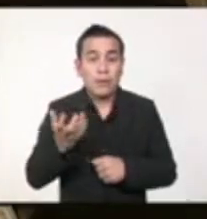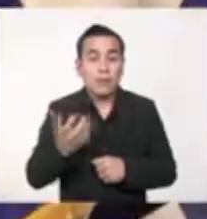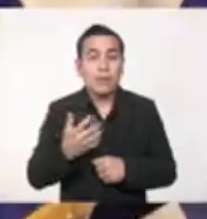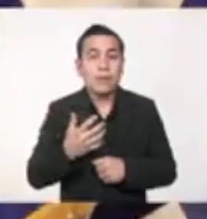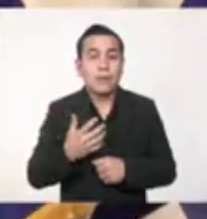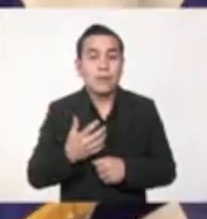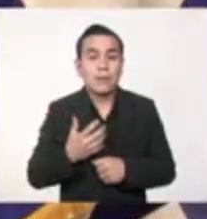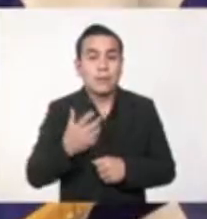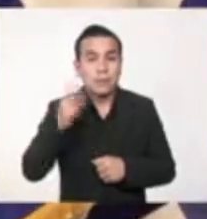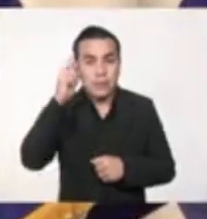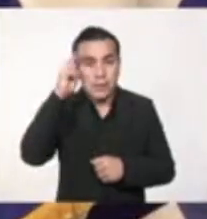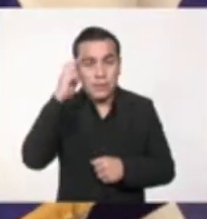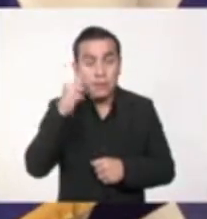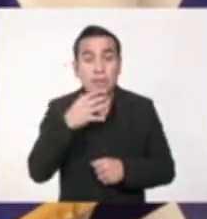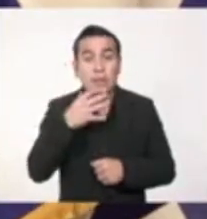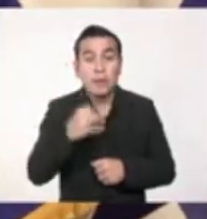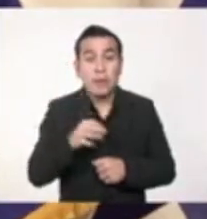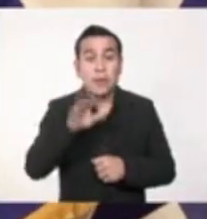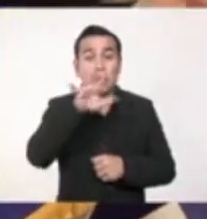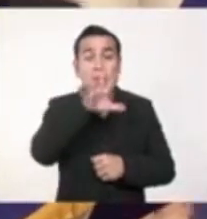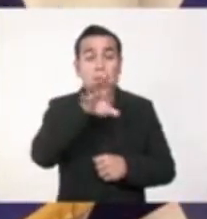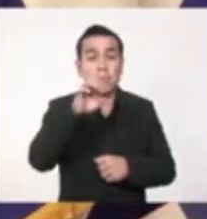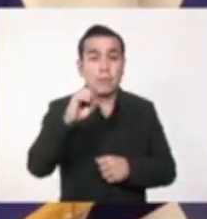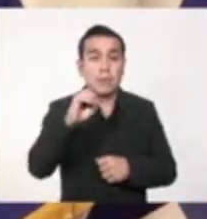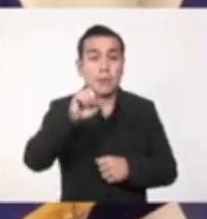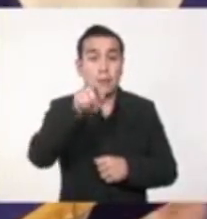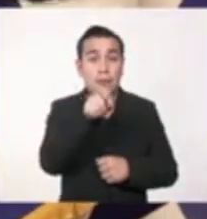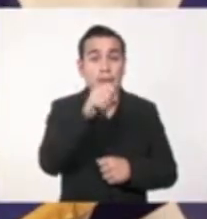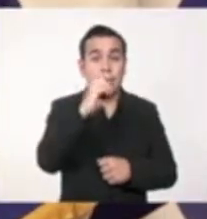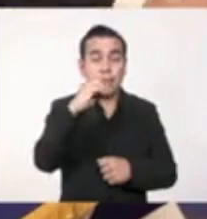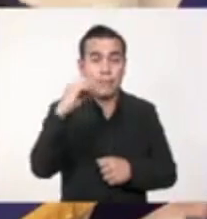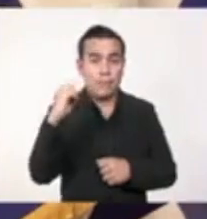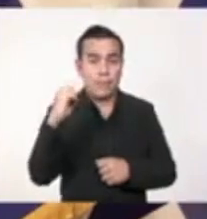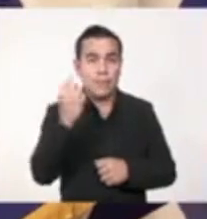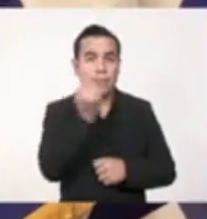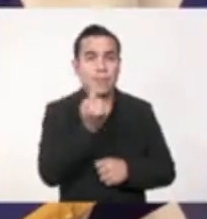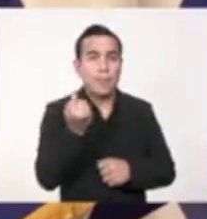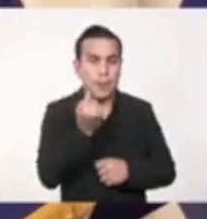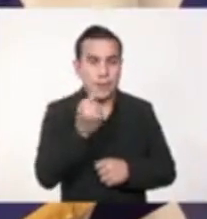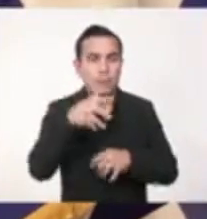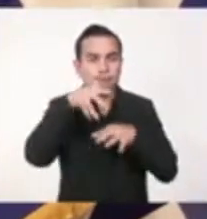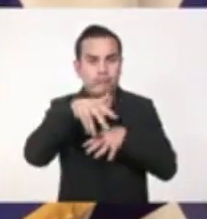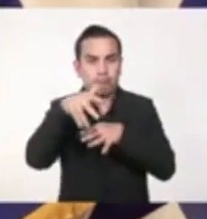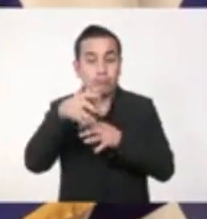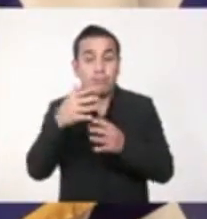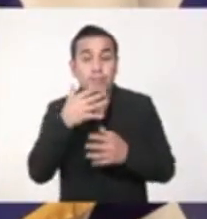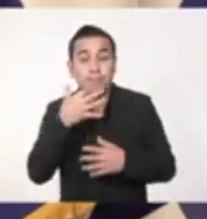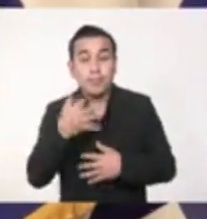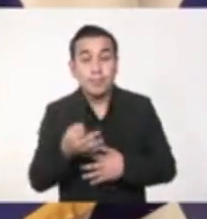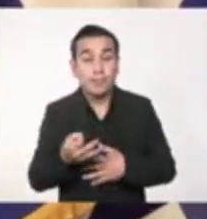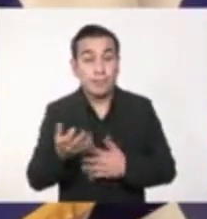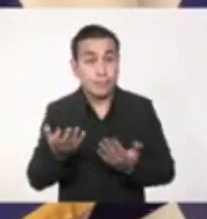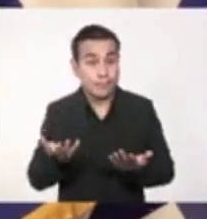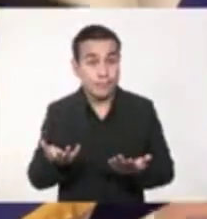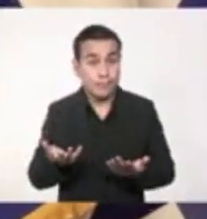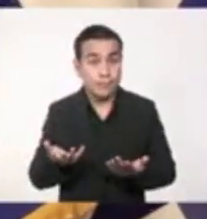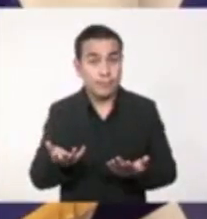babies, they put fifty thousand people on the street, babies y los niños pequeños, y los muy ancianos. Nos ponen cincuenta